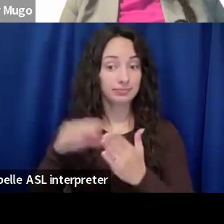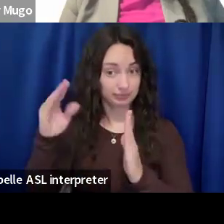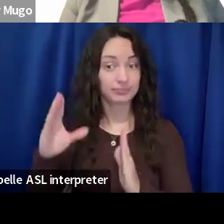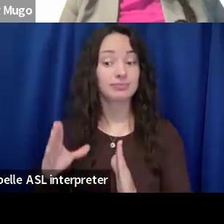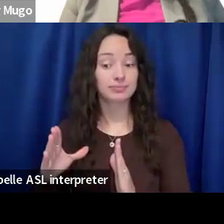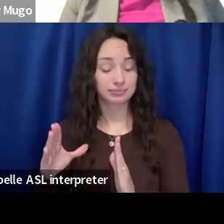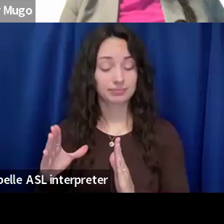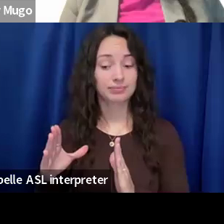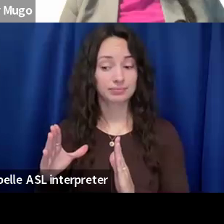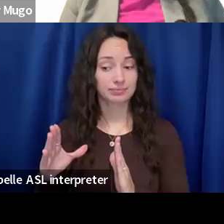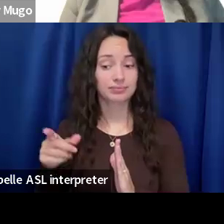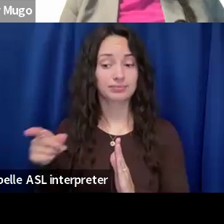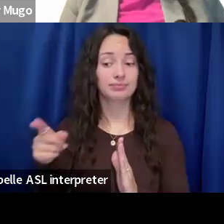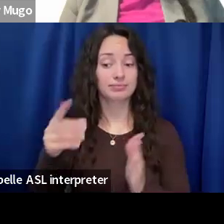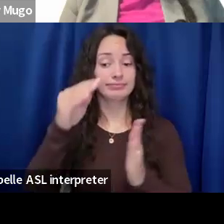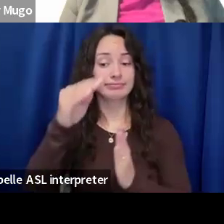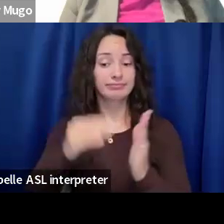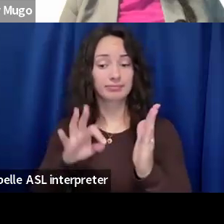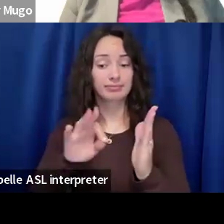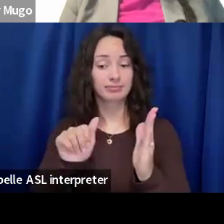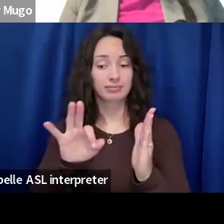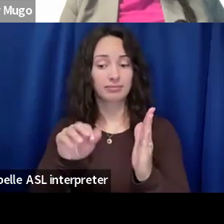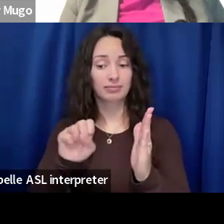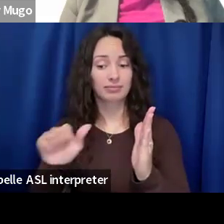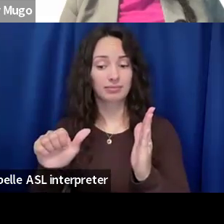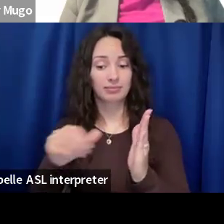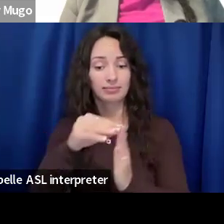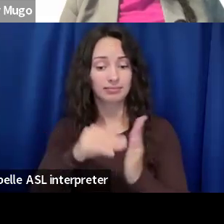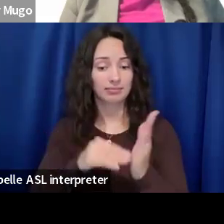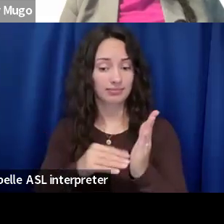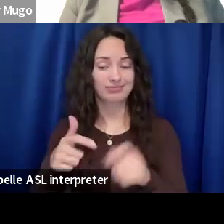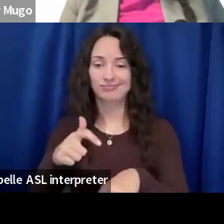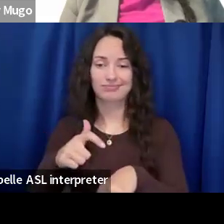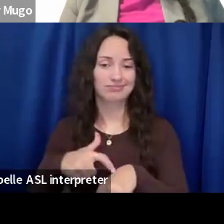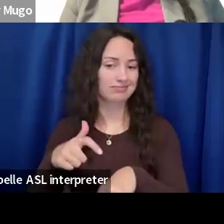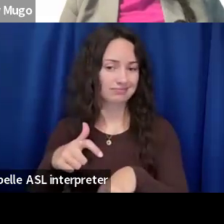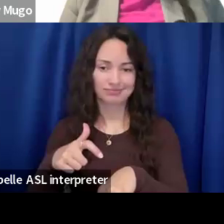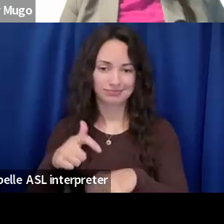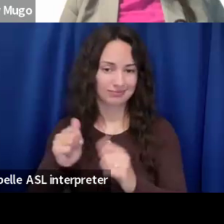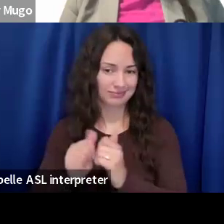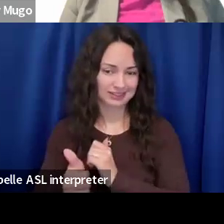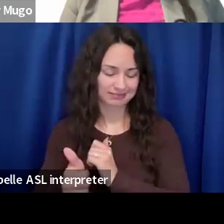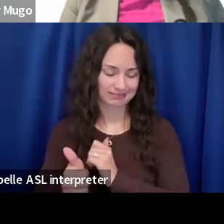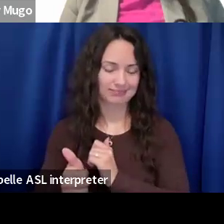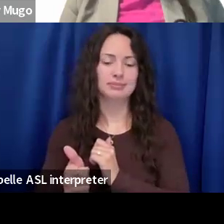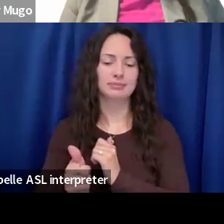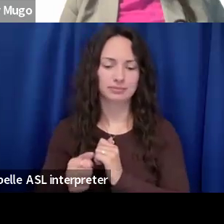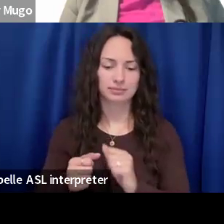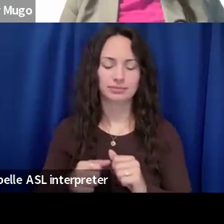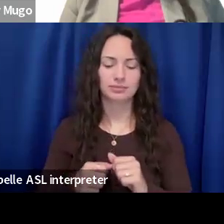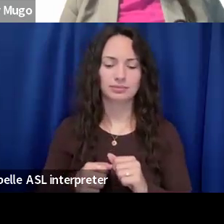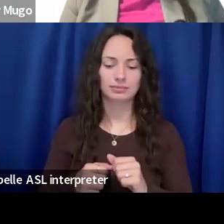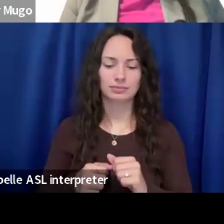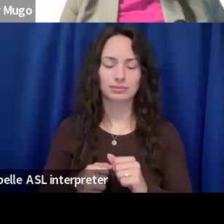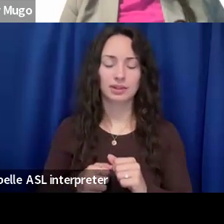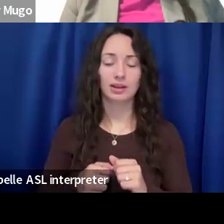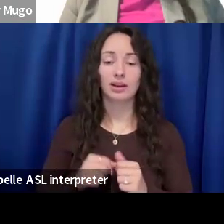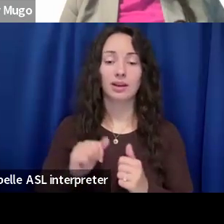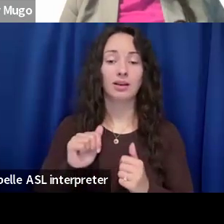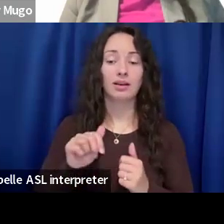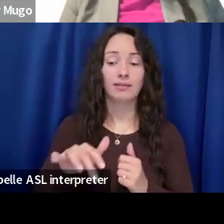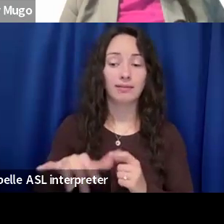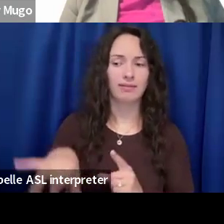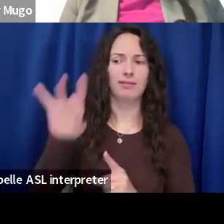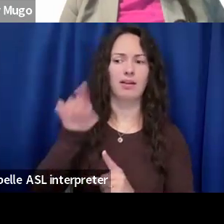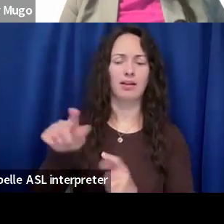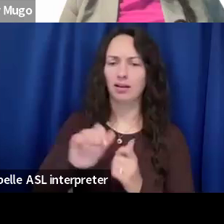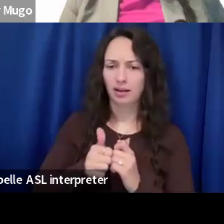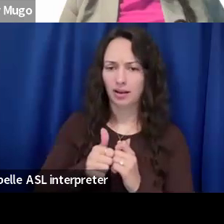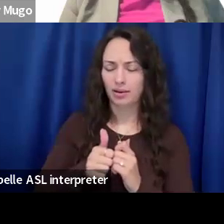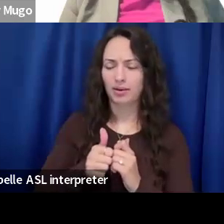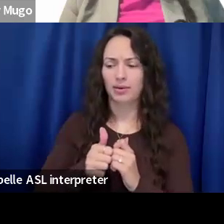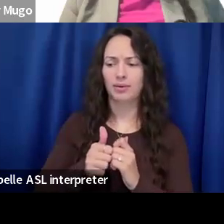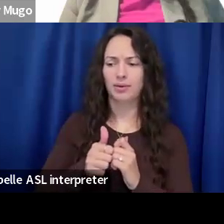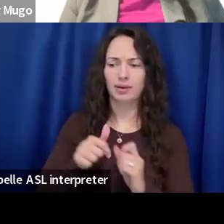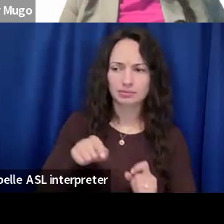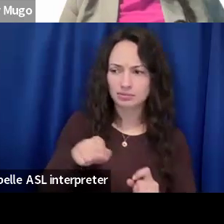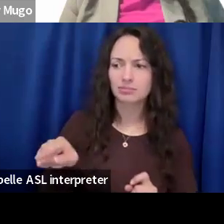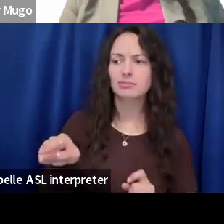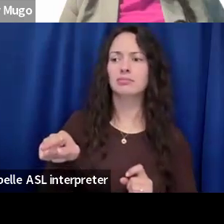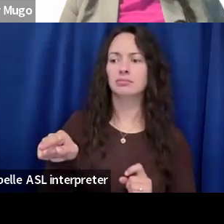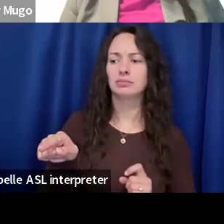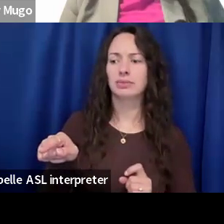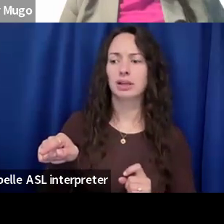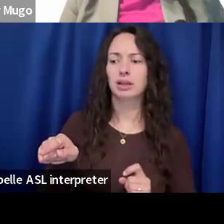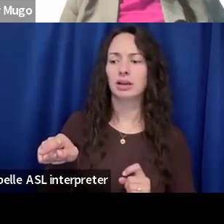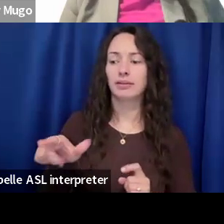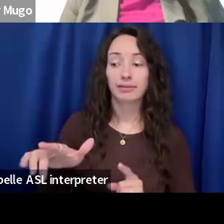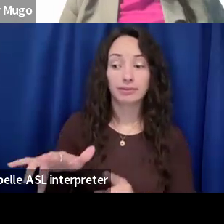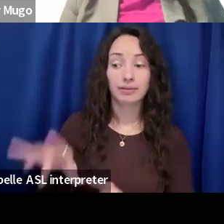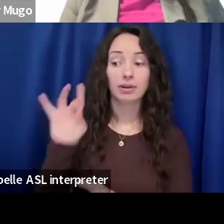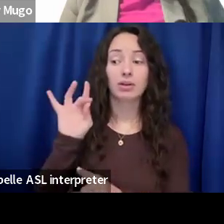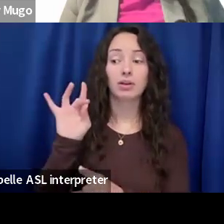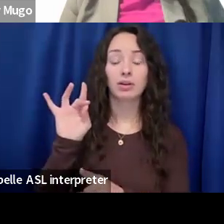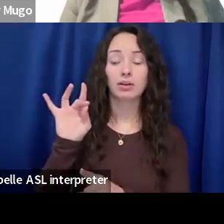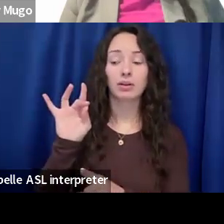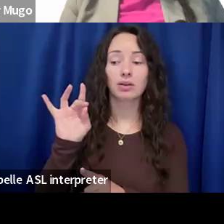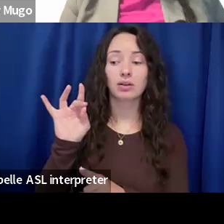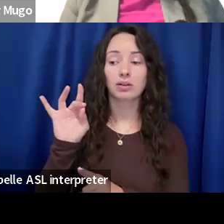not complete their FAFSA in a timely manner, but once I learned about those instances I reach out